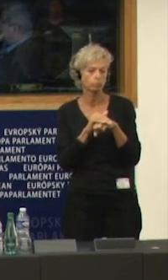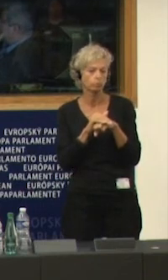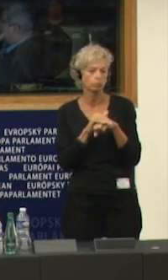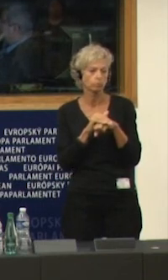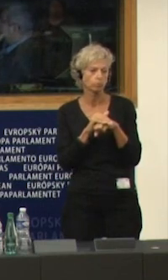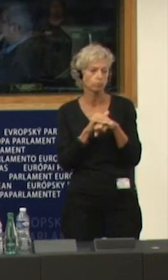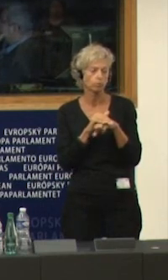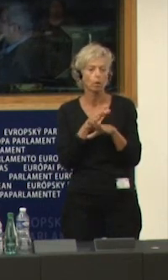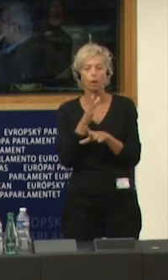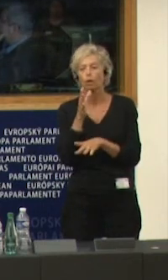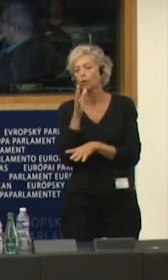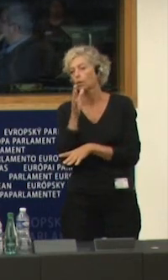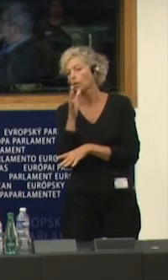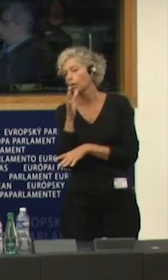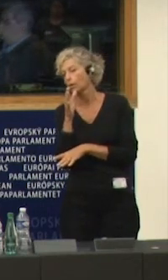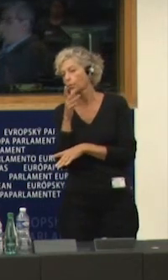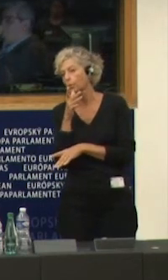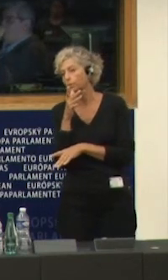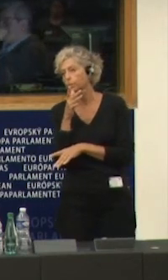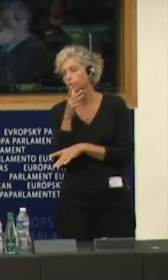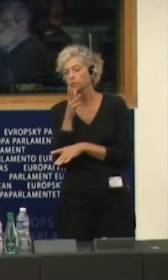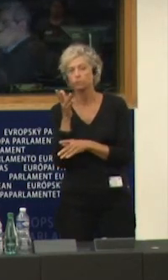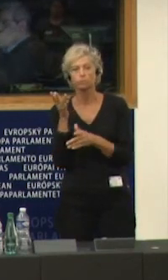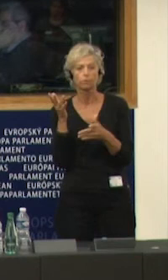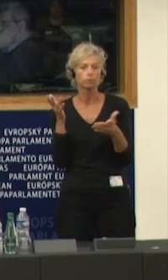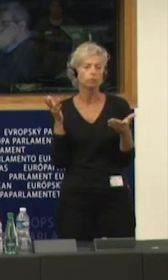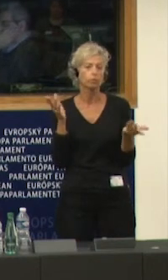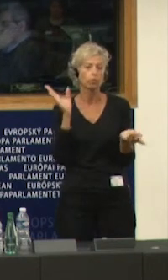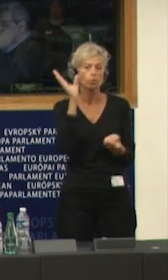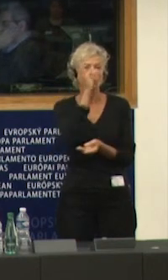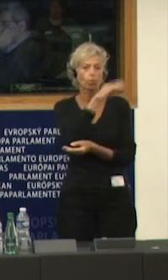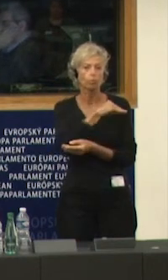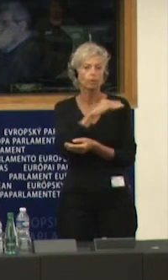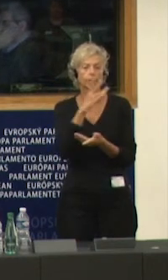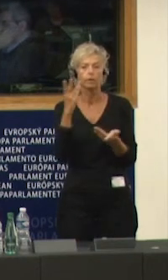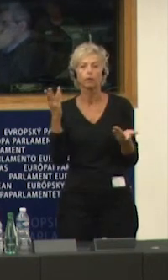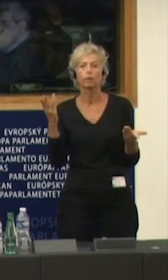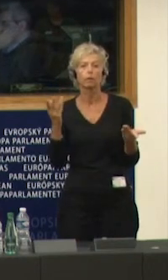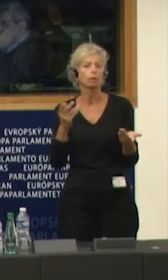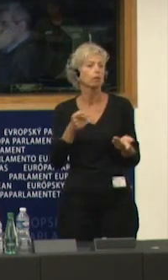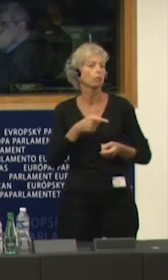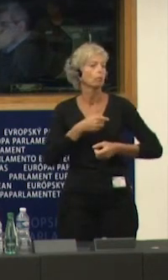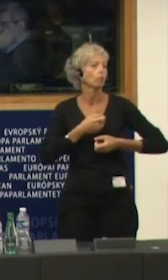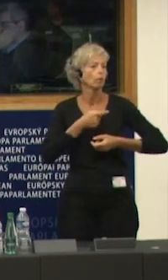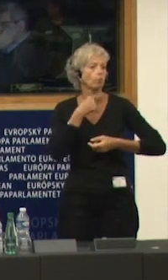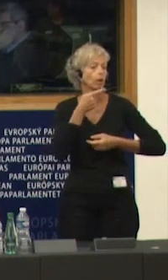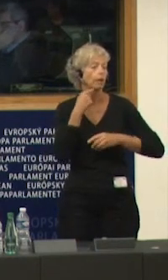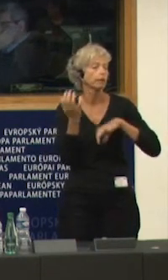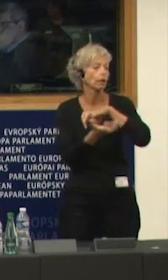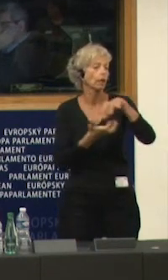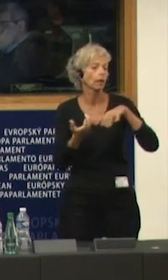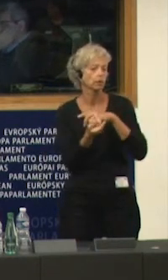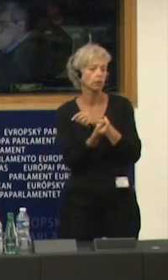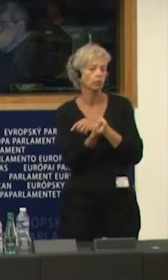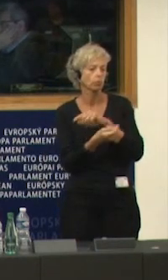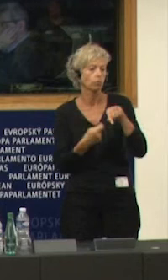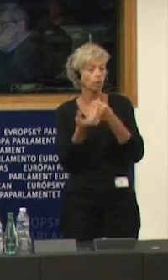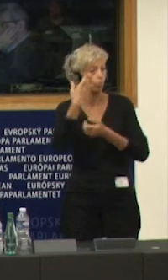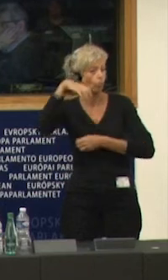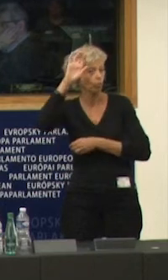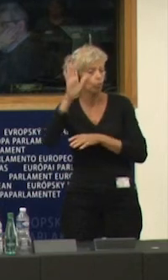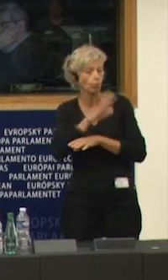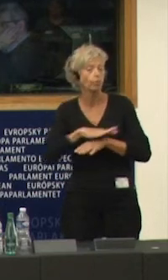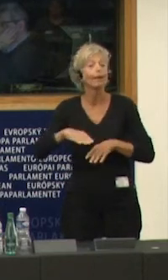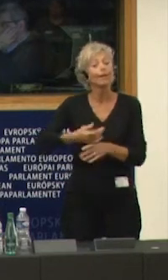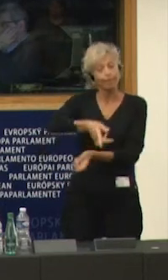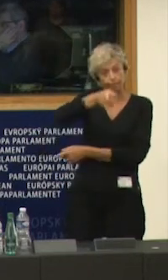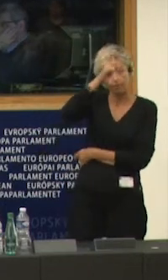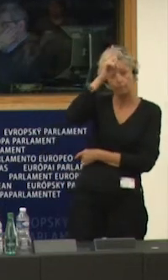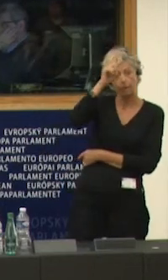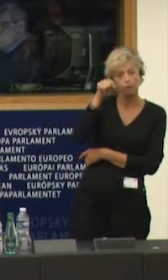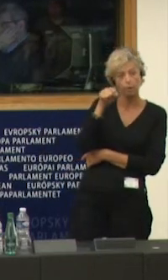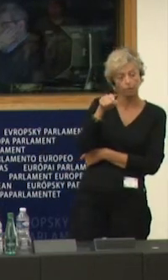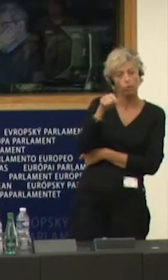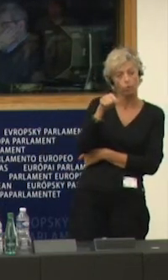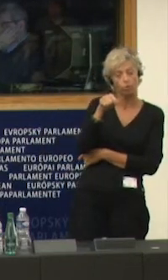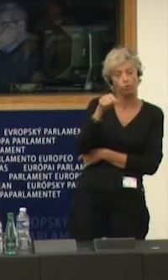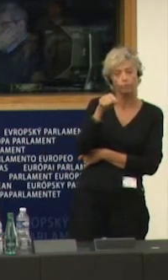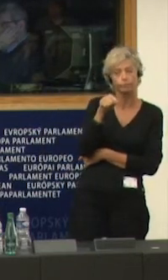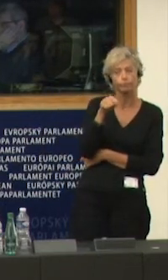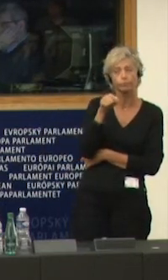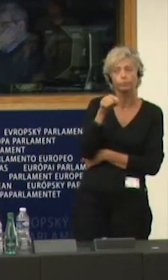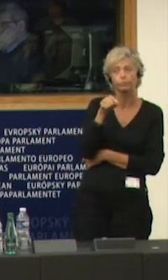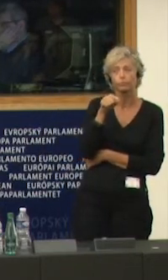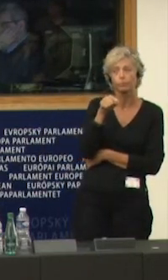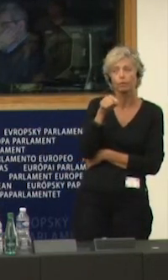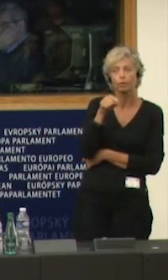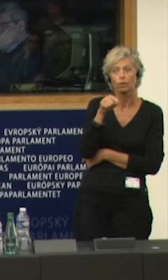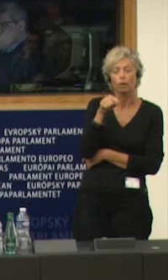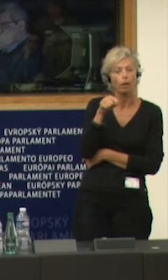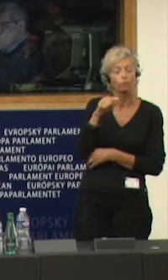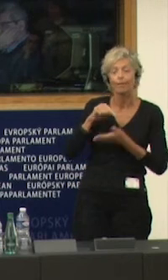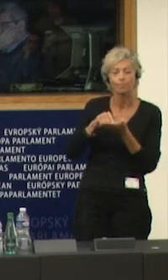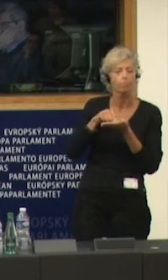It is worth bearing that in mind. This means that in Germany too we have to start saving.